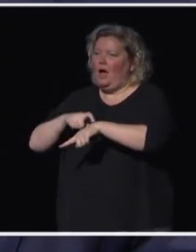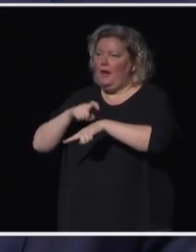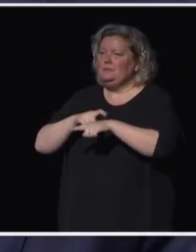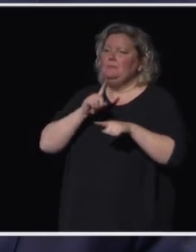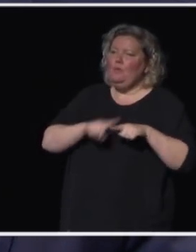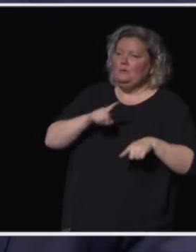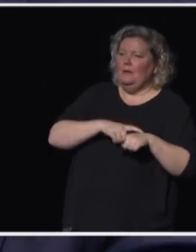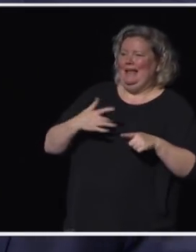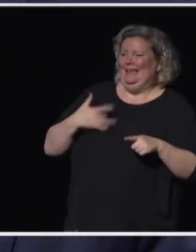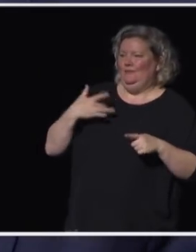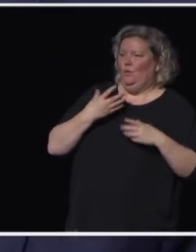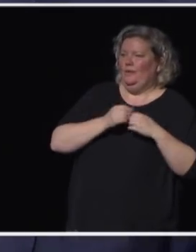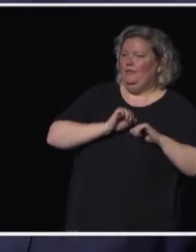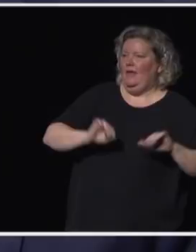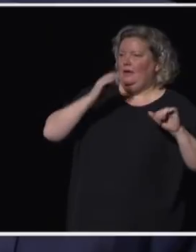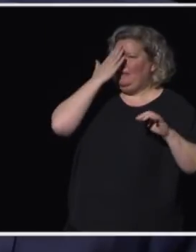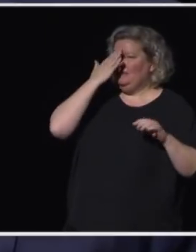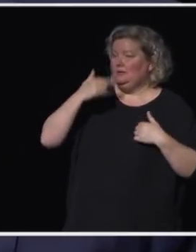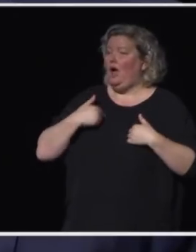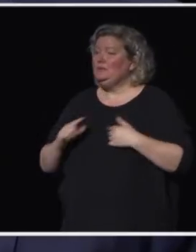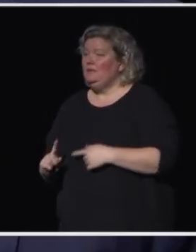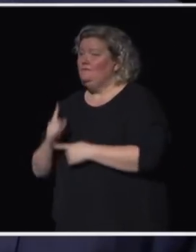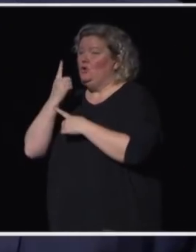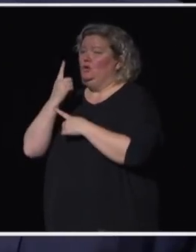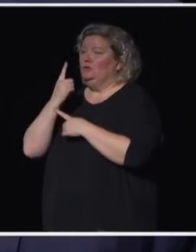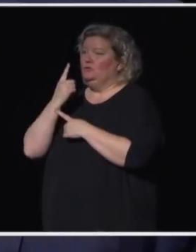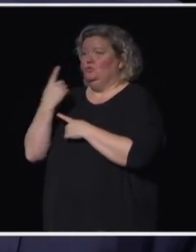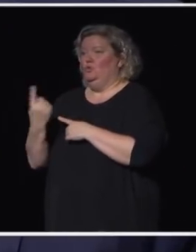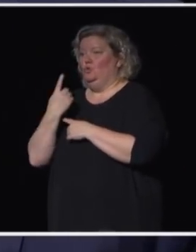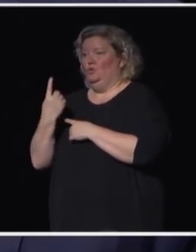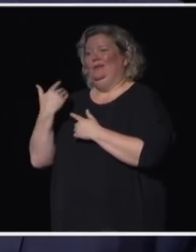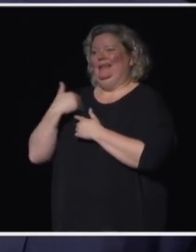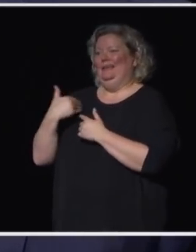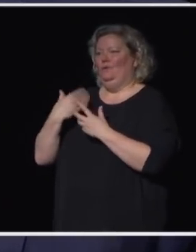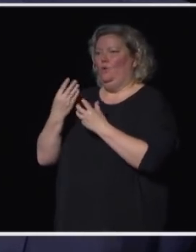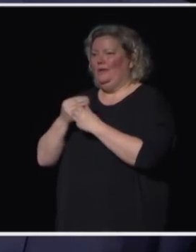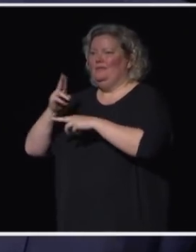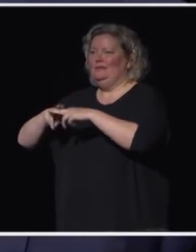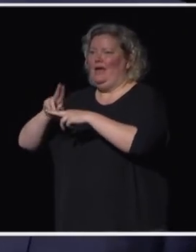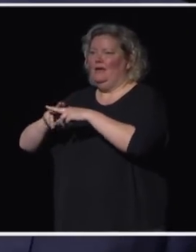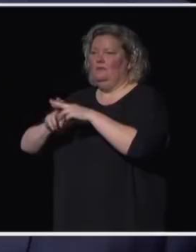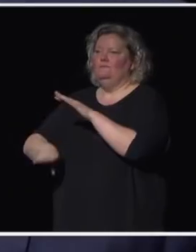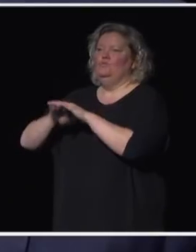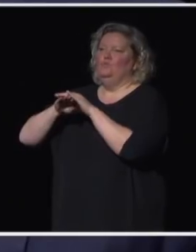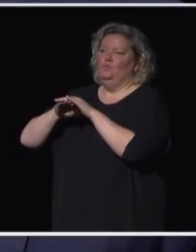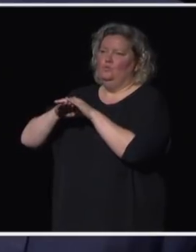And I was the first of my dad's children to be under my dad's complete and total tutelage.